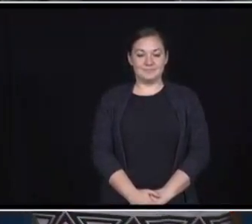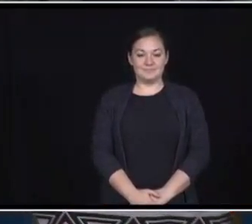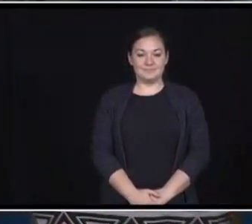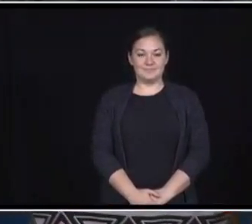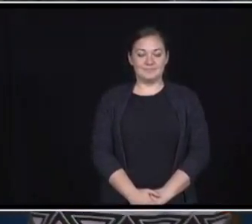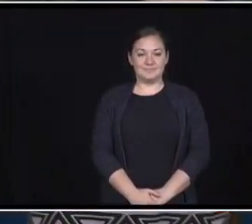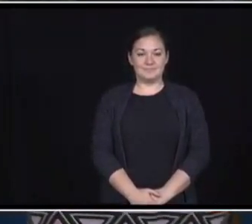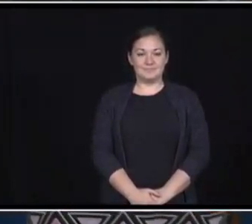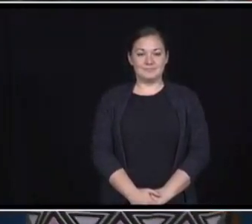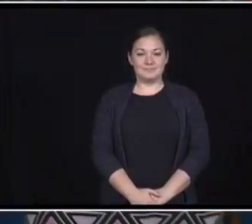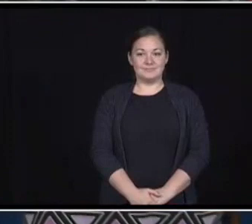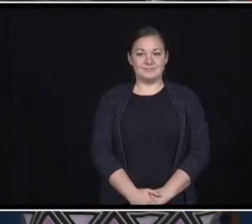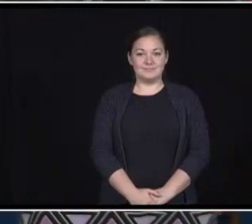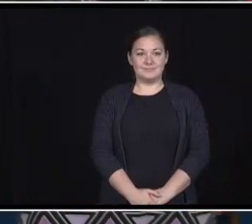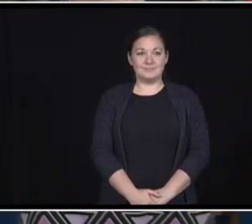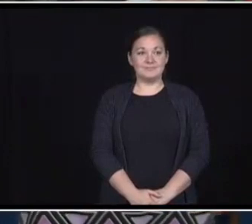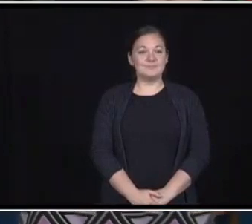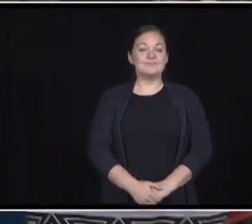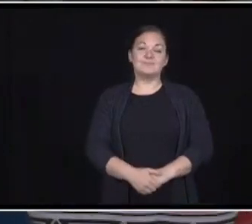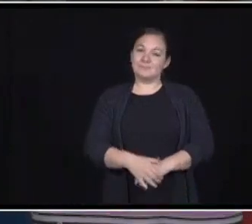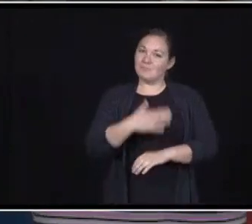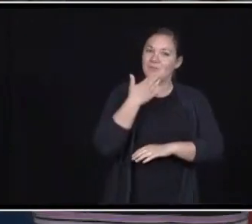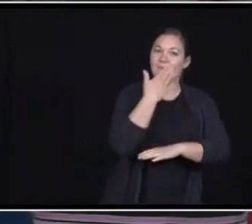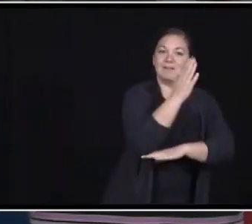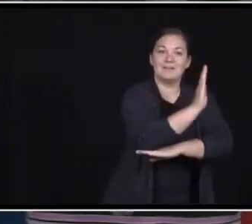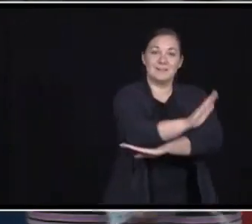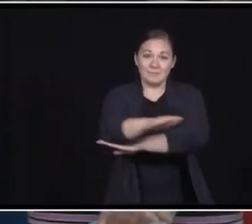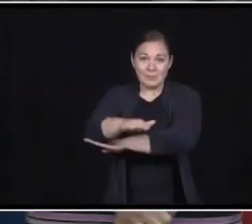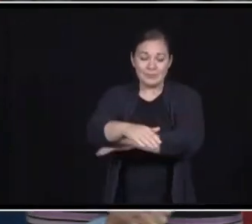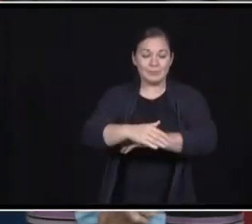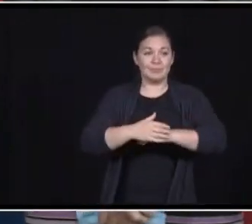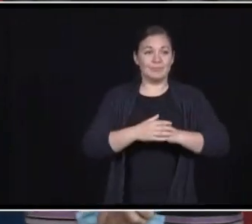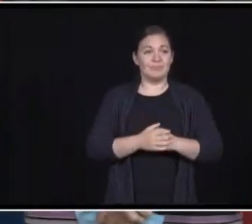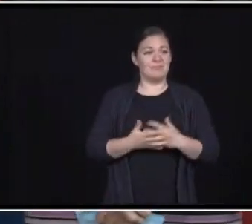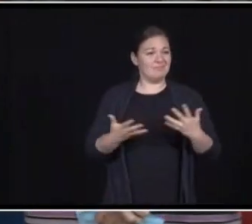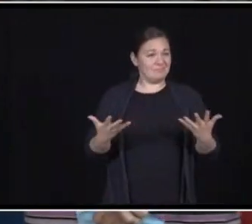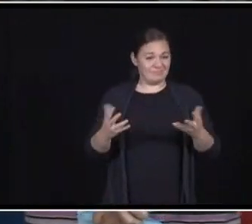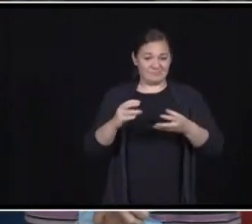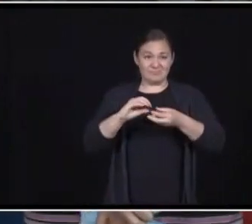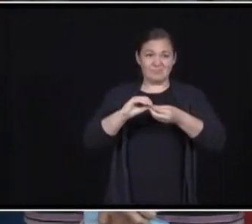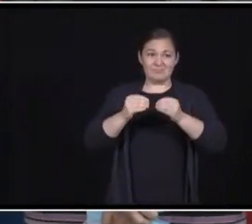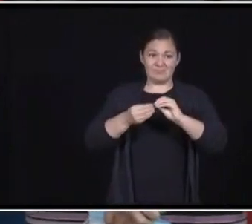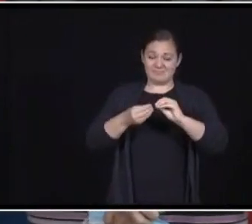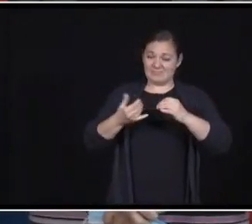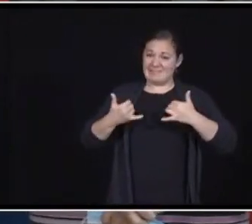Well, good afternoon. With the case numbers on the rise,